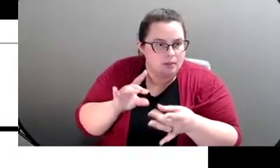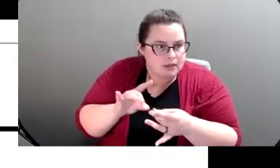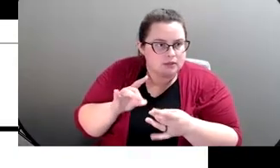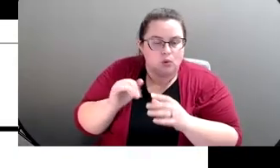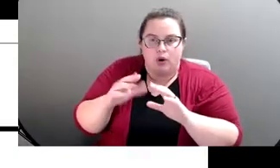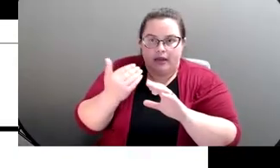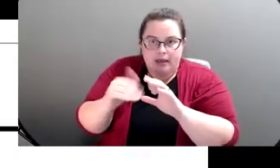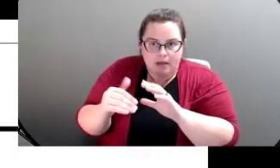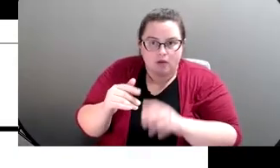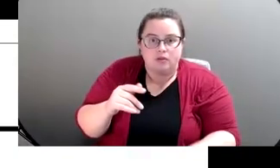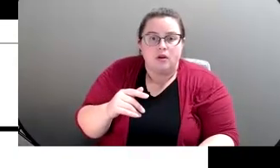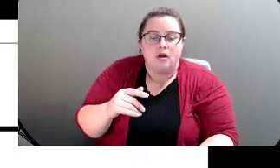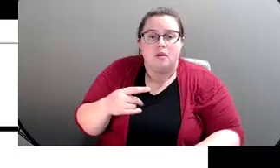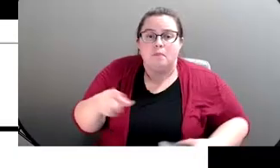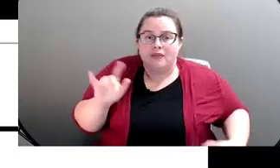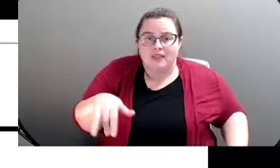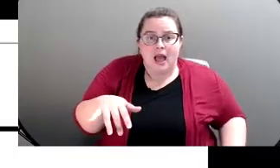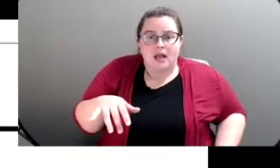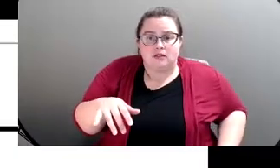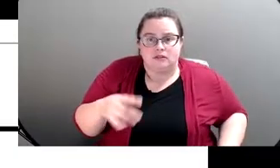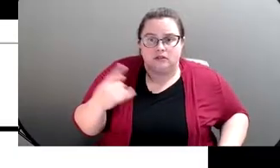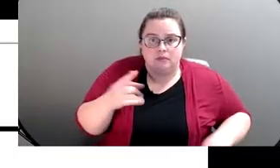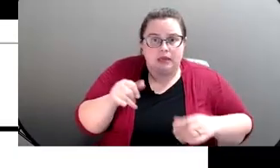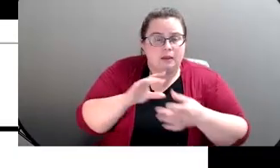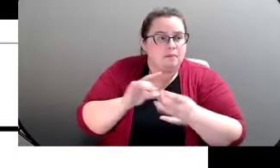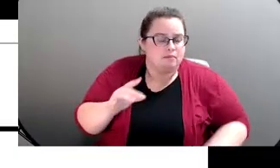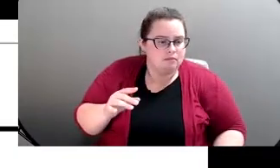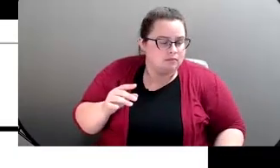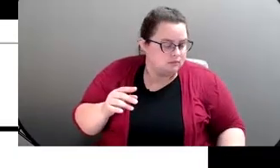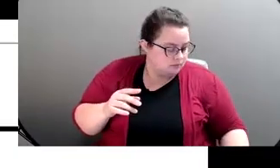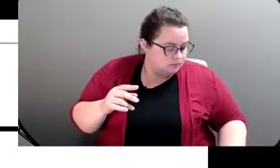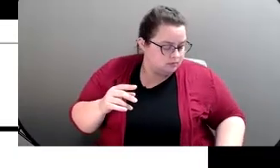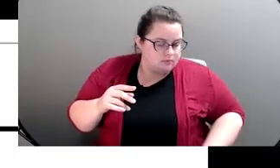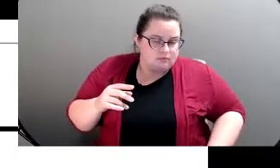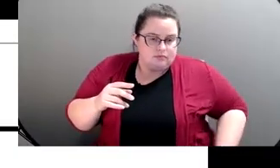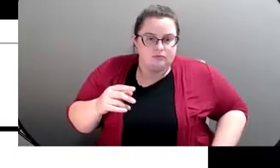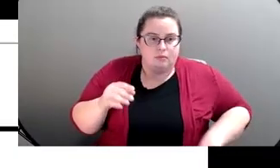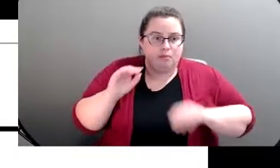But that's something that you could mention in an announcement that, you know, if, a number of you